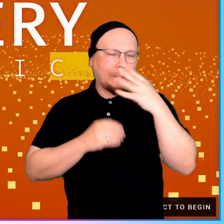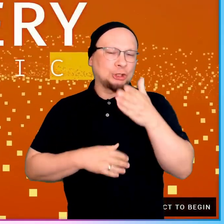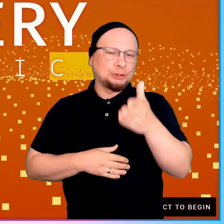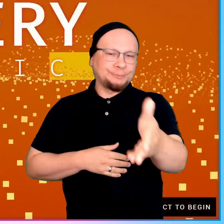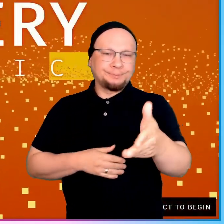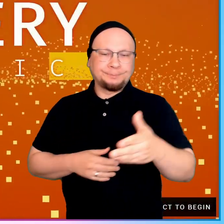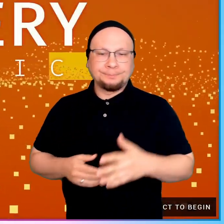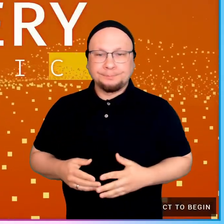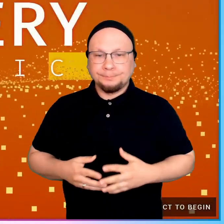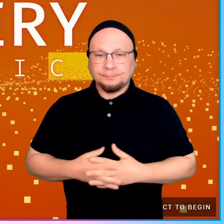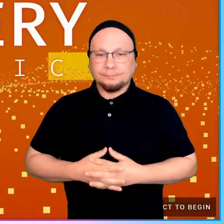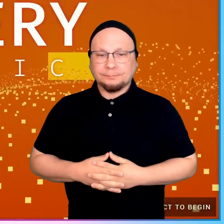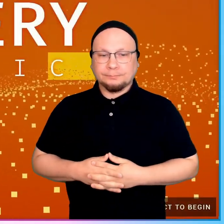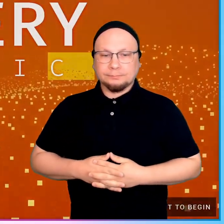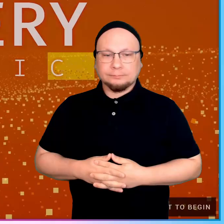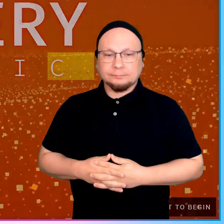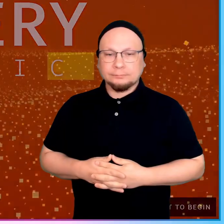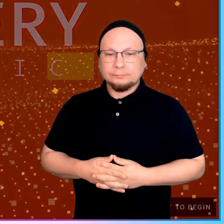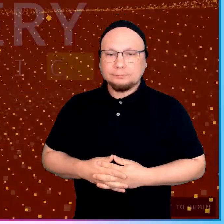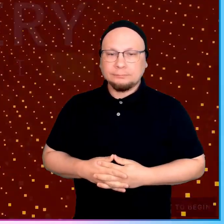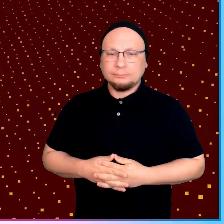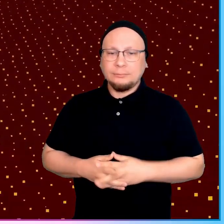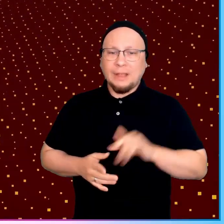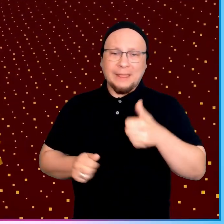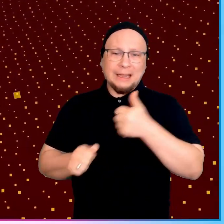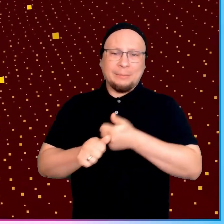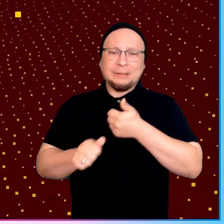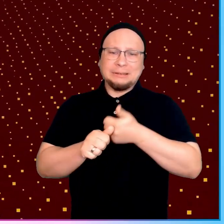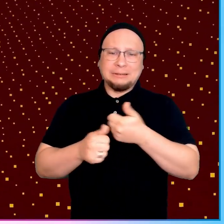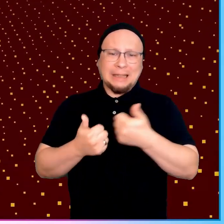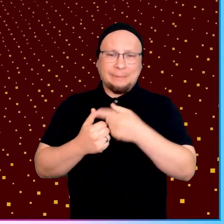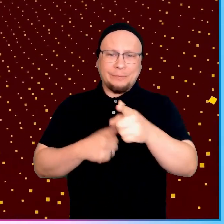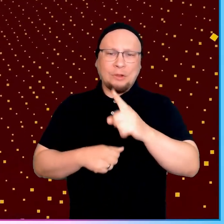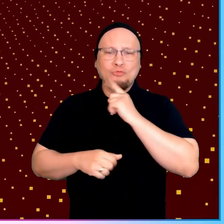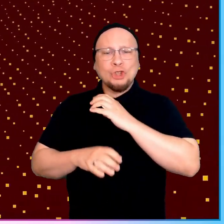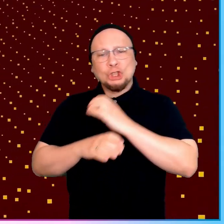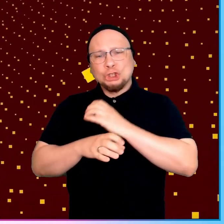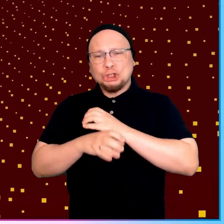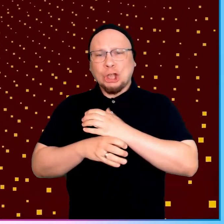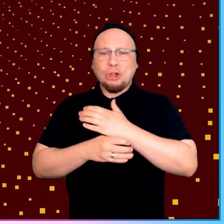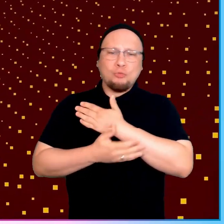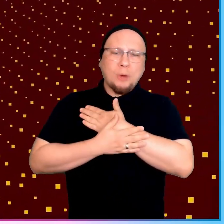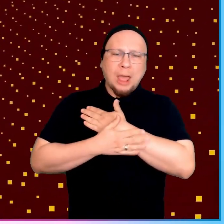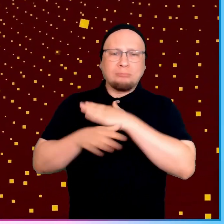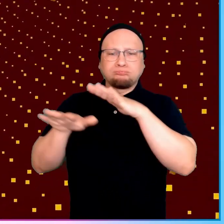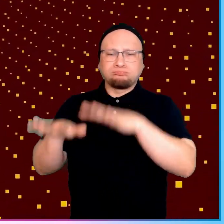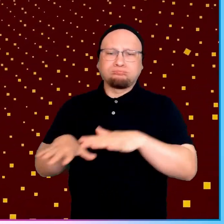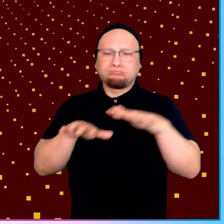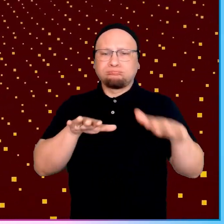Periphery Synthetic is a chill, relaxed, non-violent metroidvania that takes place